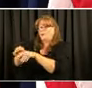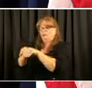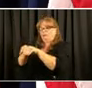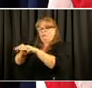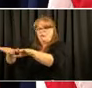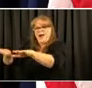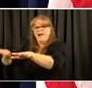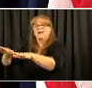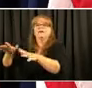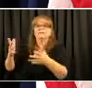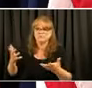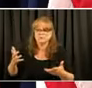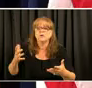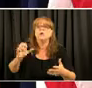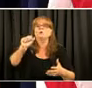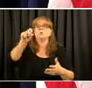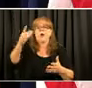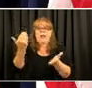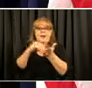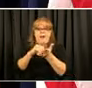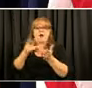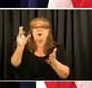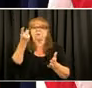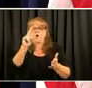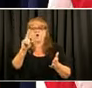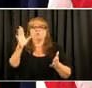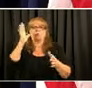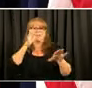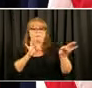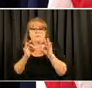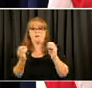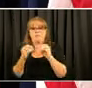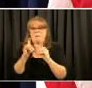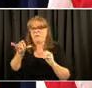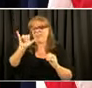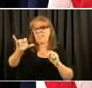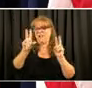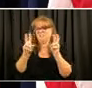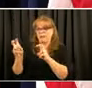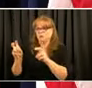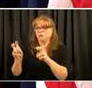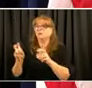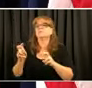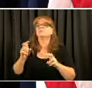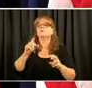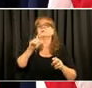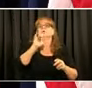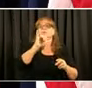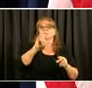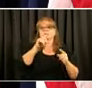reproductive number is where our social distancing number is the threats and the opportunities that